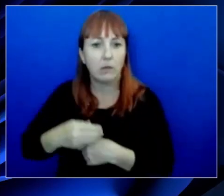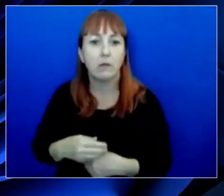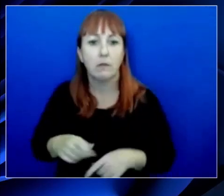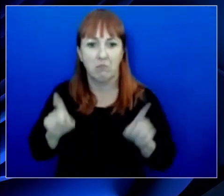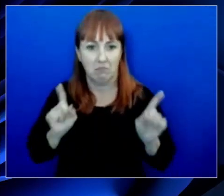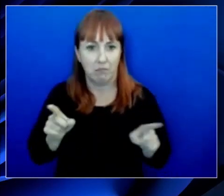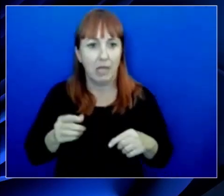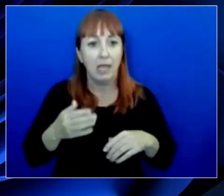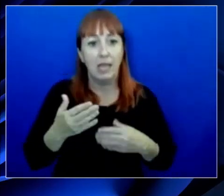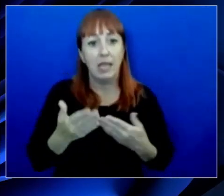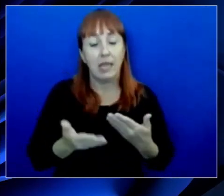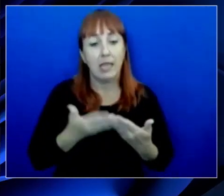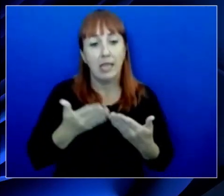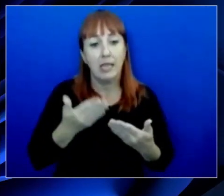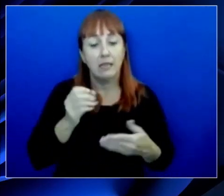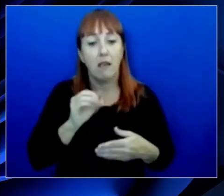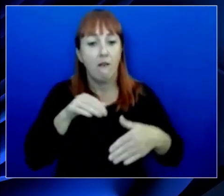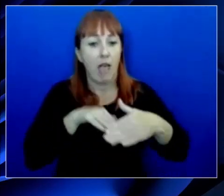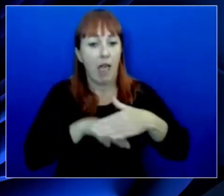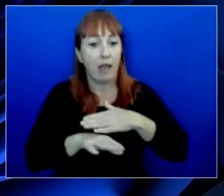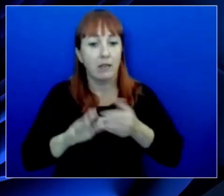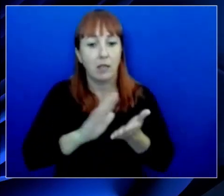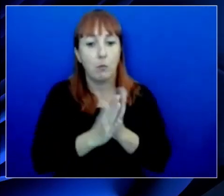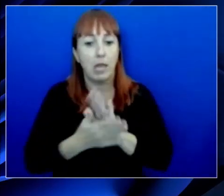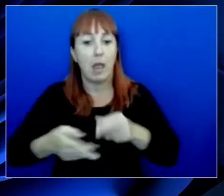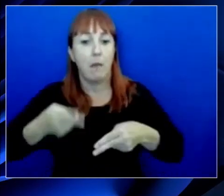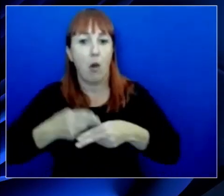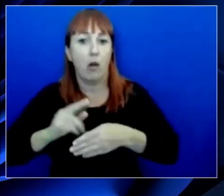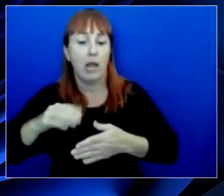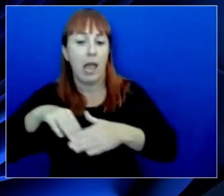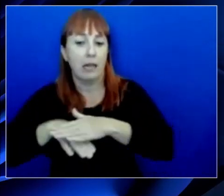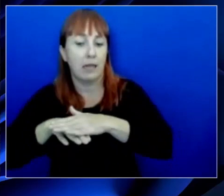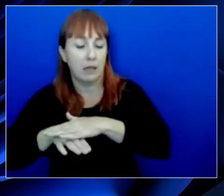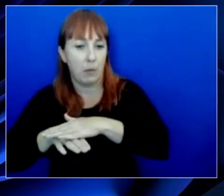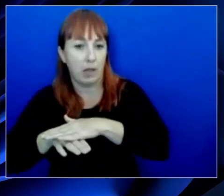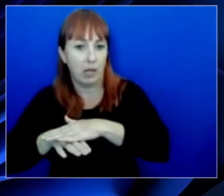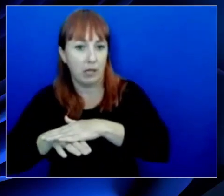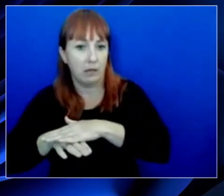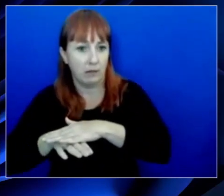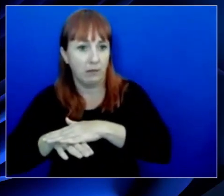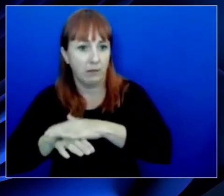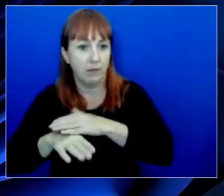access is now called accessibility. In Windows 11 and the accessibility